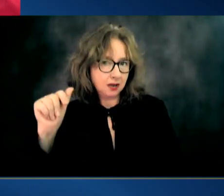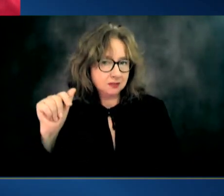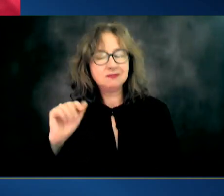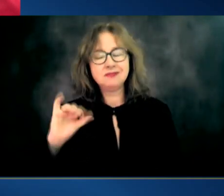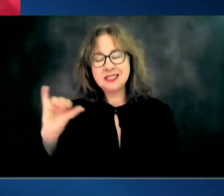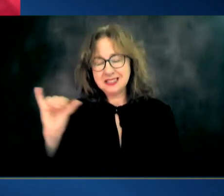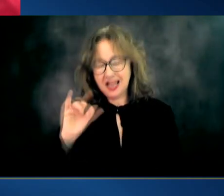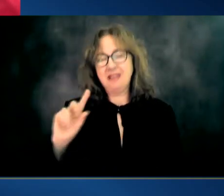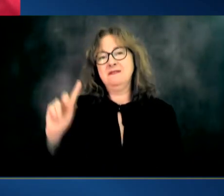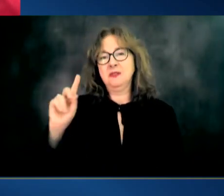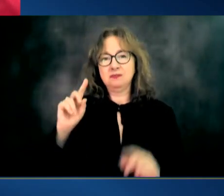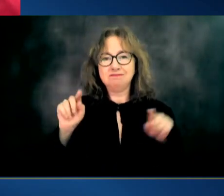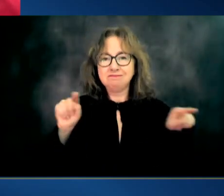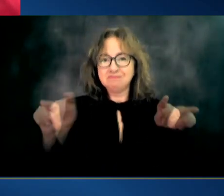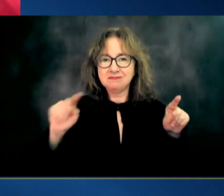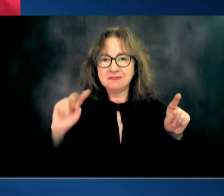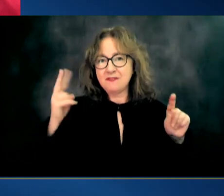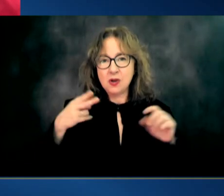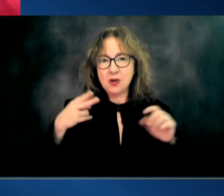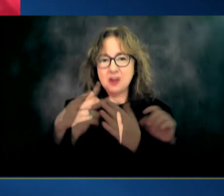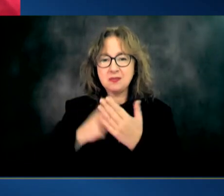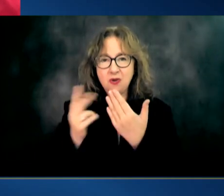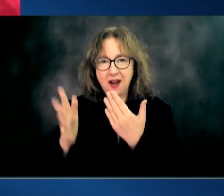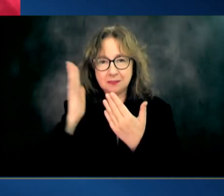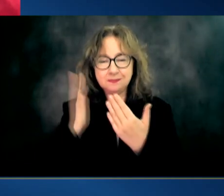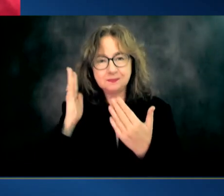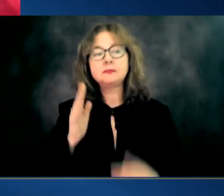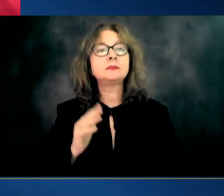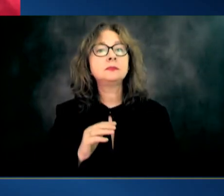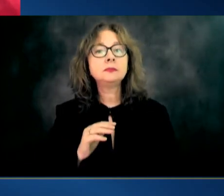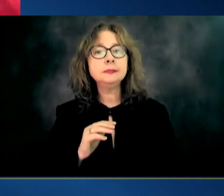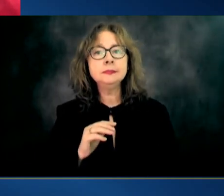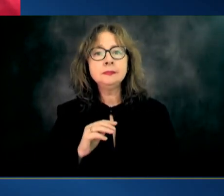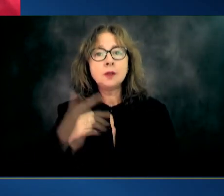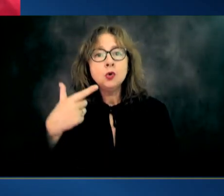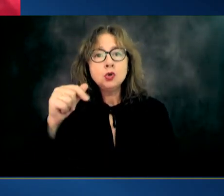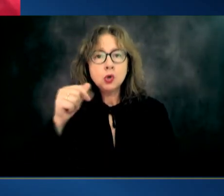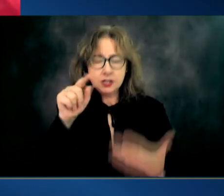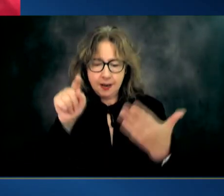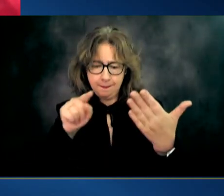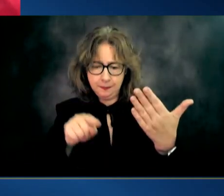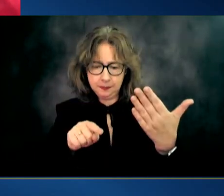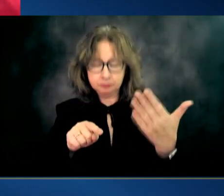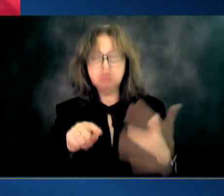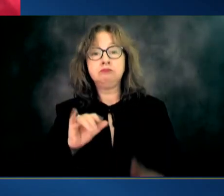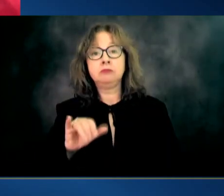program. And their data showed that almost 25 percent of the newborns born in Georgia with